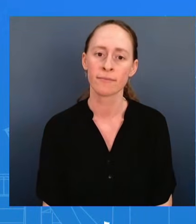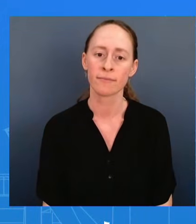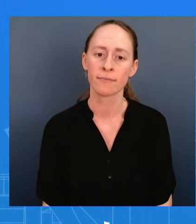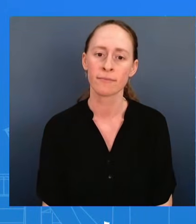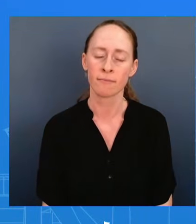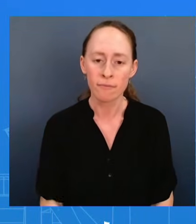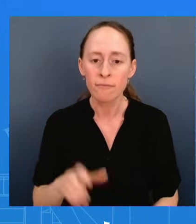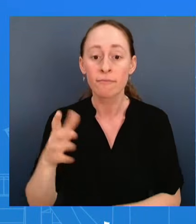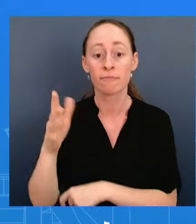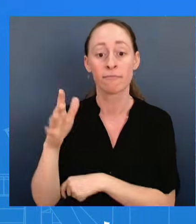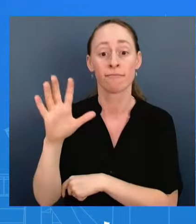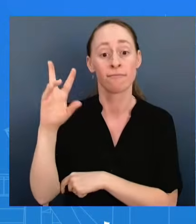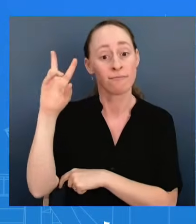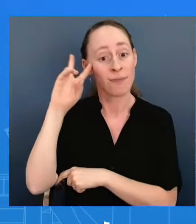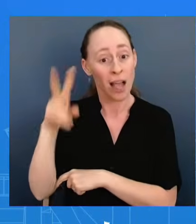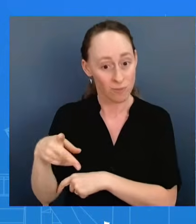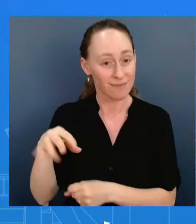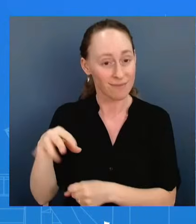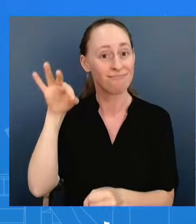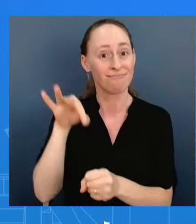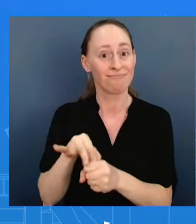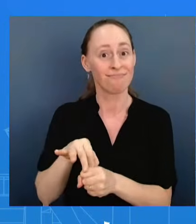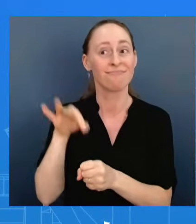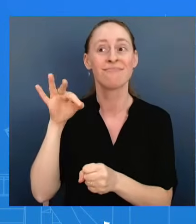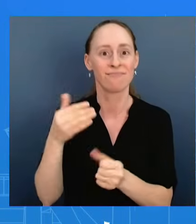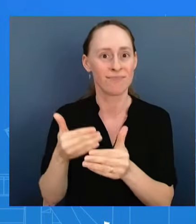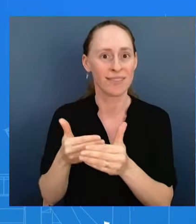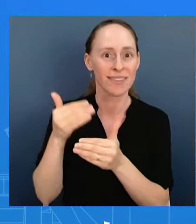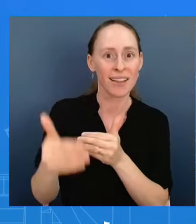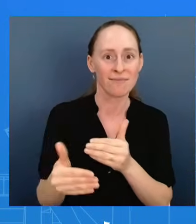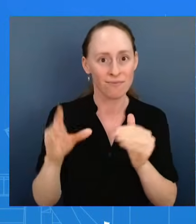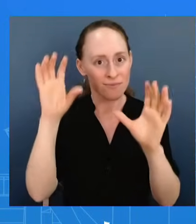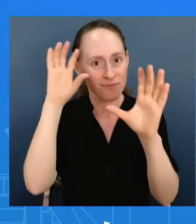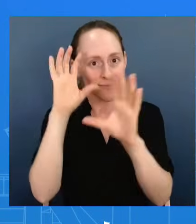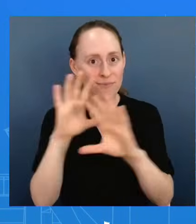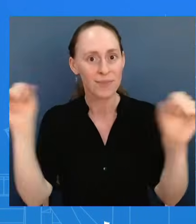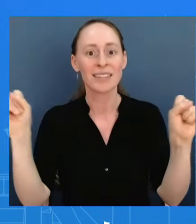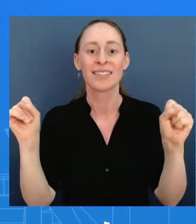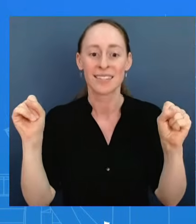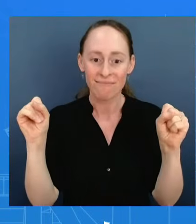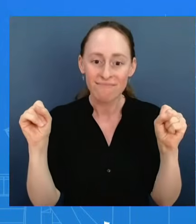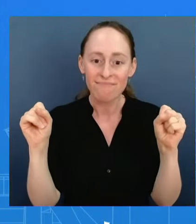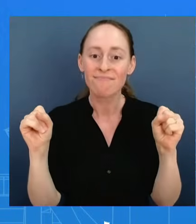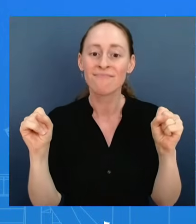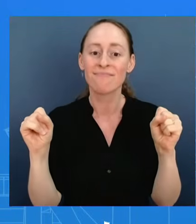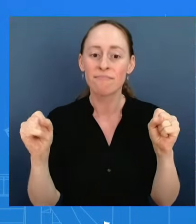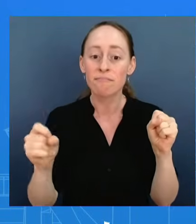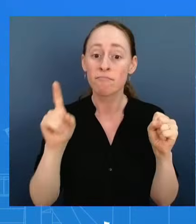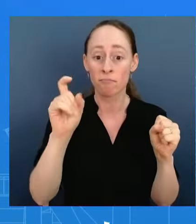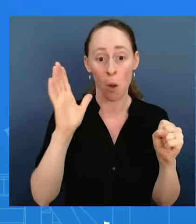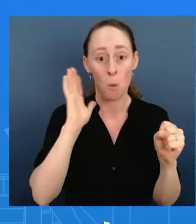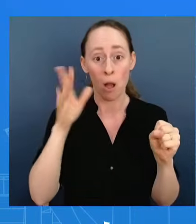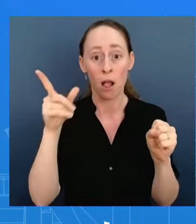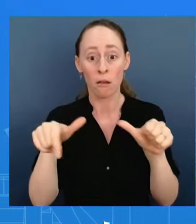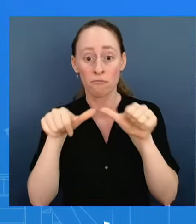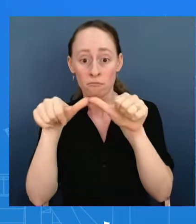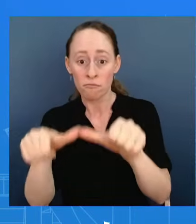will she continue keep going on between U.S. and South Korea or ?